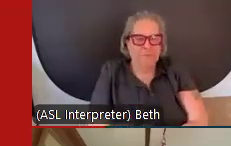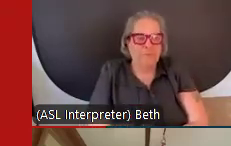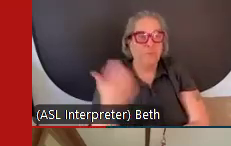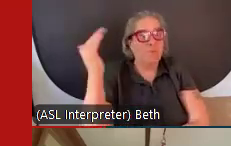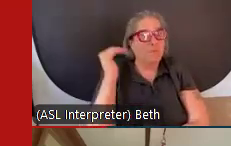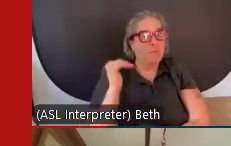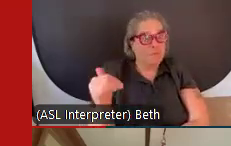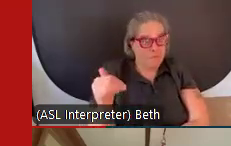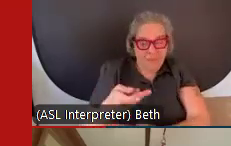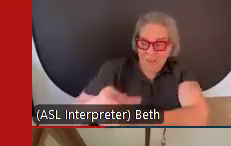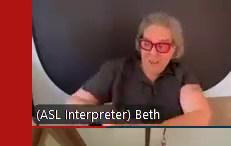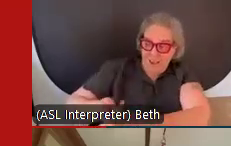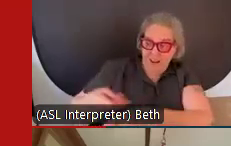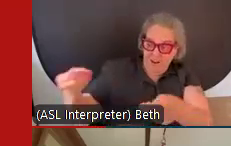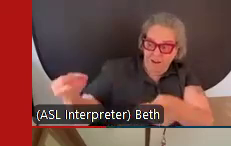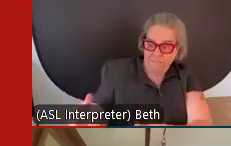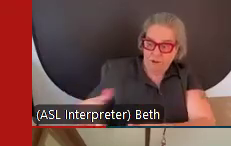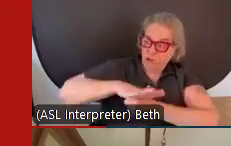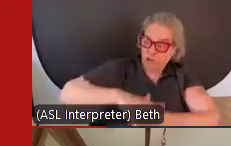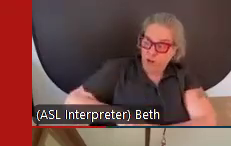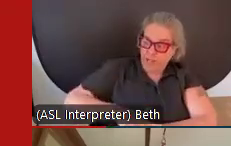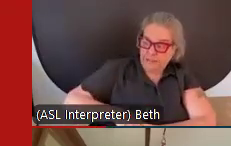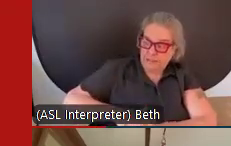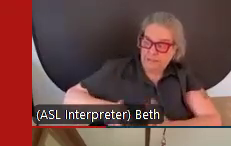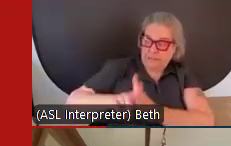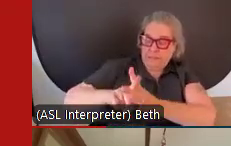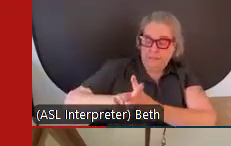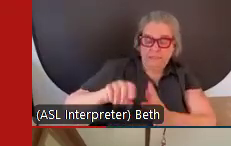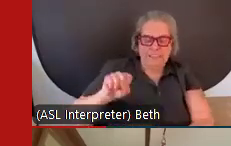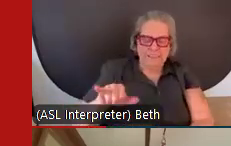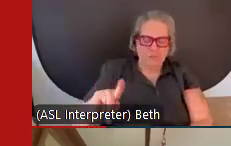Caregiver Stress Syndrome as some of you may recognize is a tremendous issue.